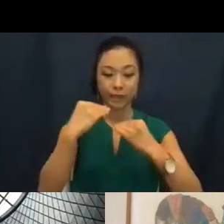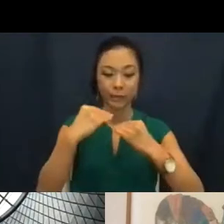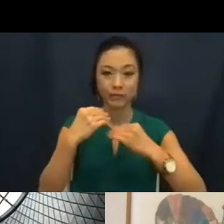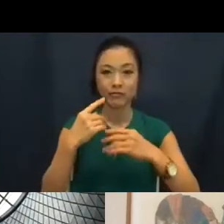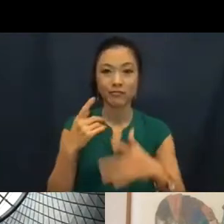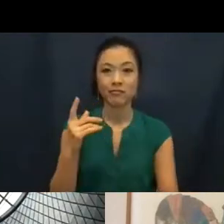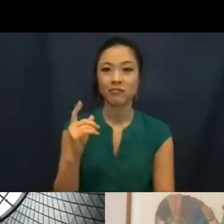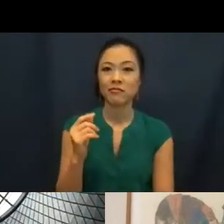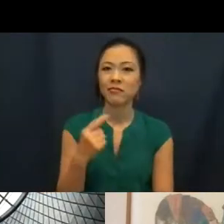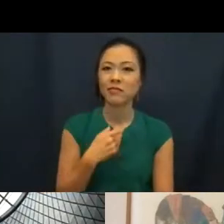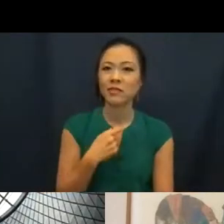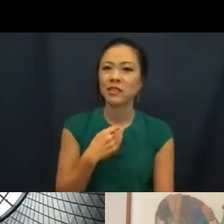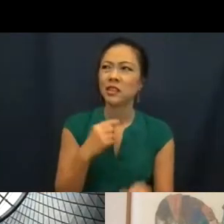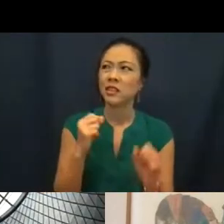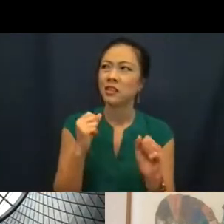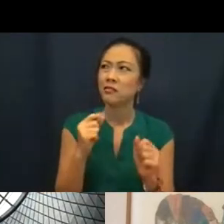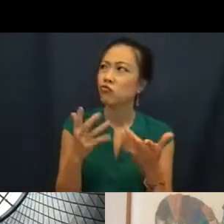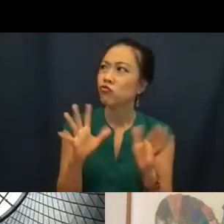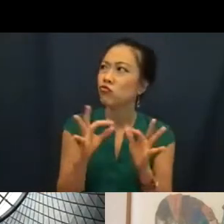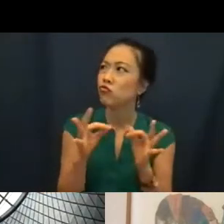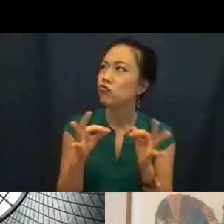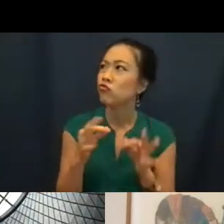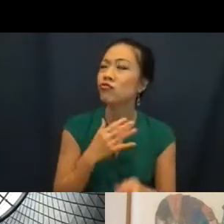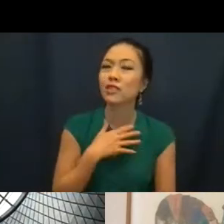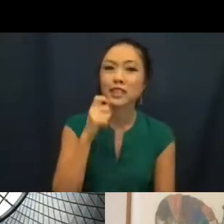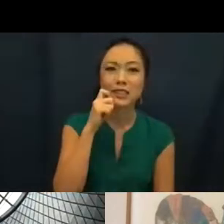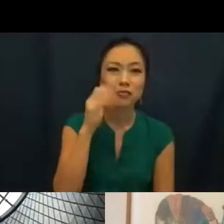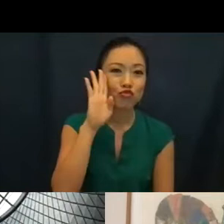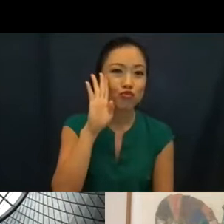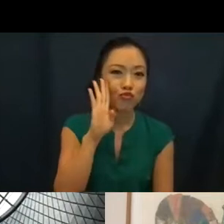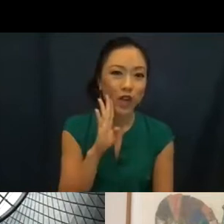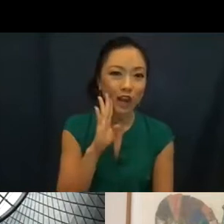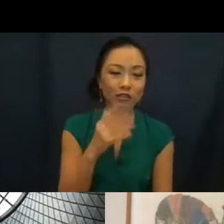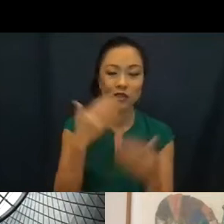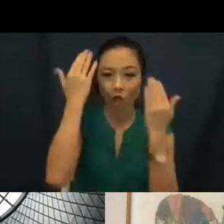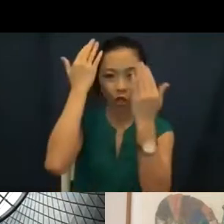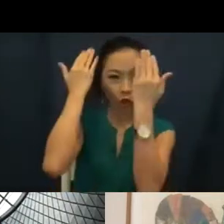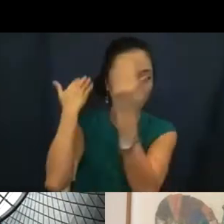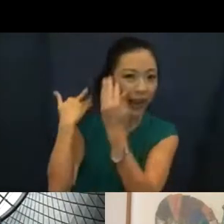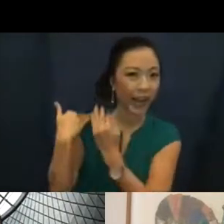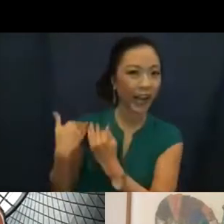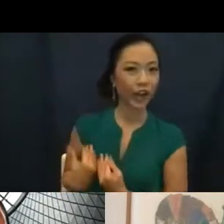I did say that I have brown skin and long hair and I have two necklaces on, two earrings, four